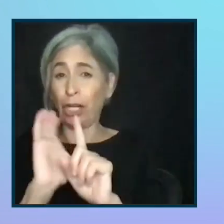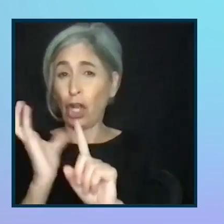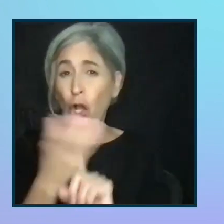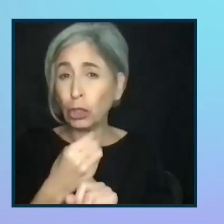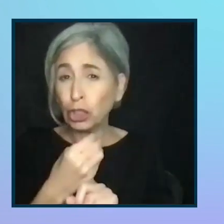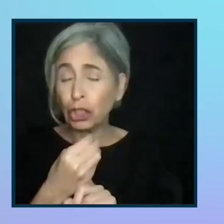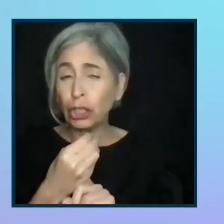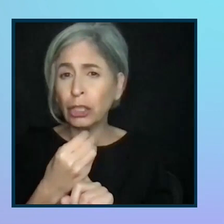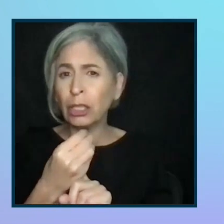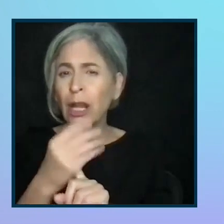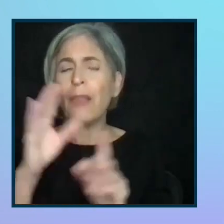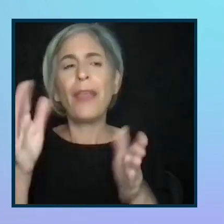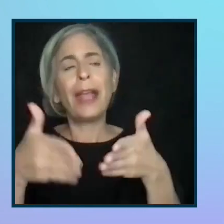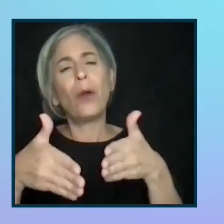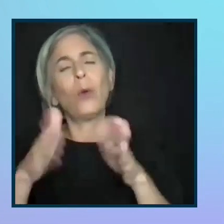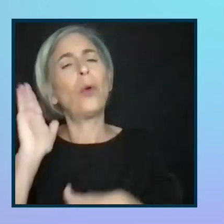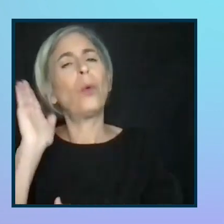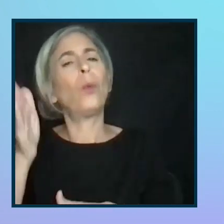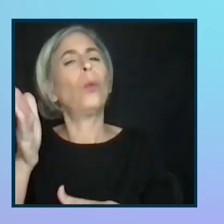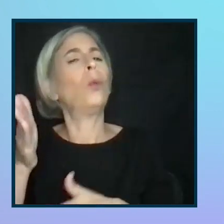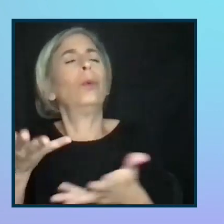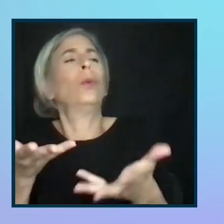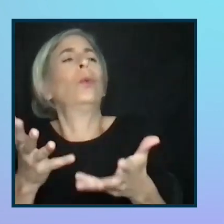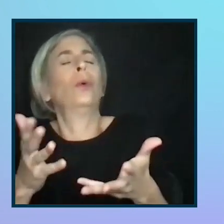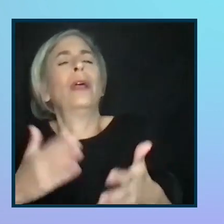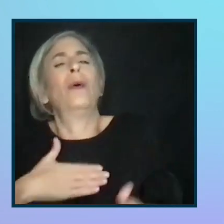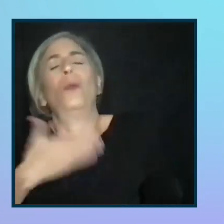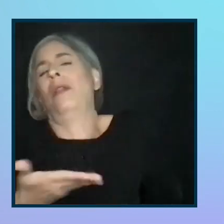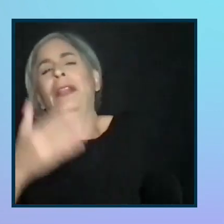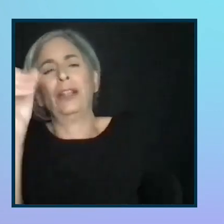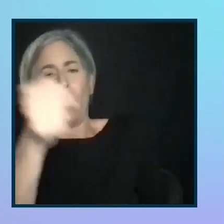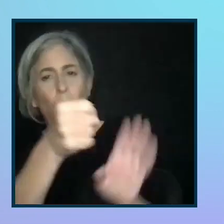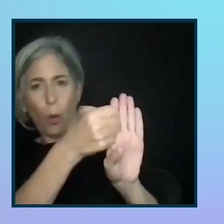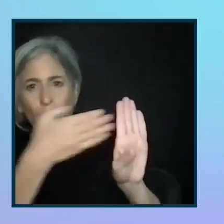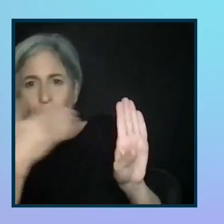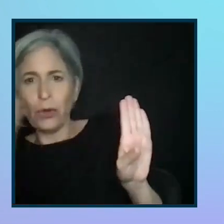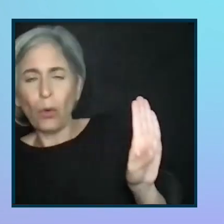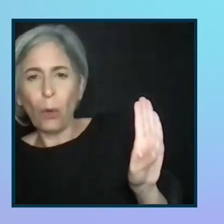to hold the door open for other people. They're the ones who are willing to leave space for other people